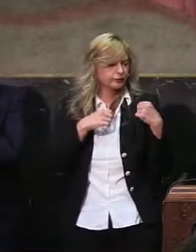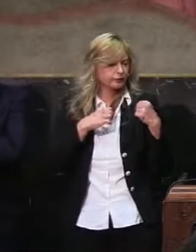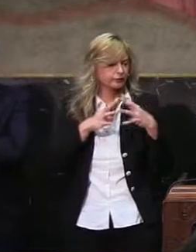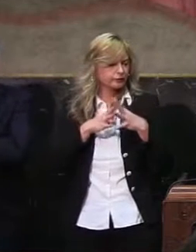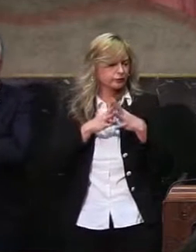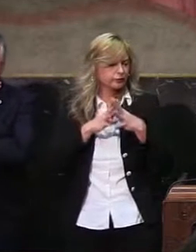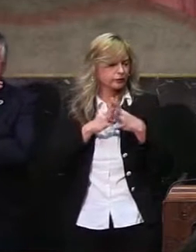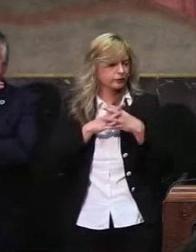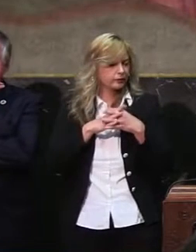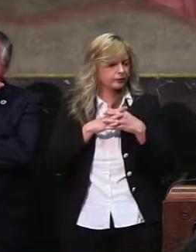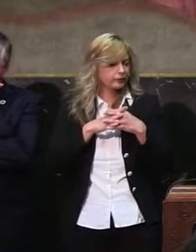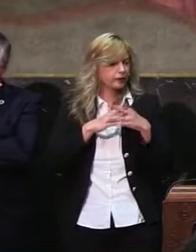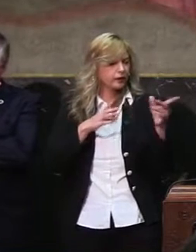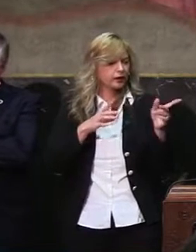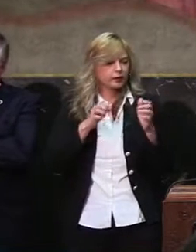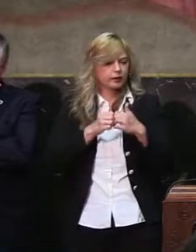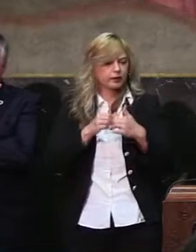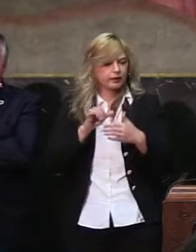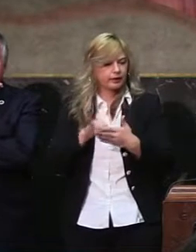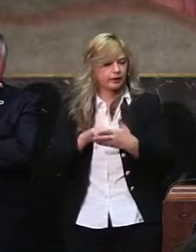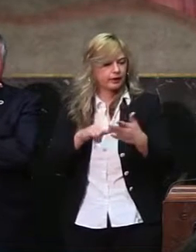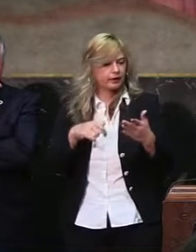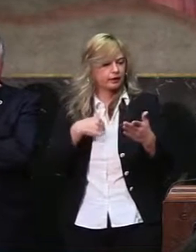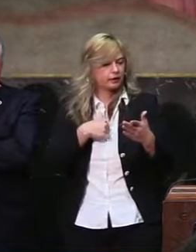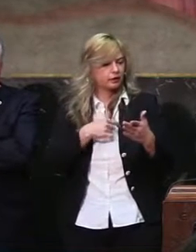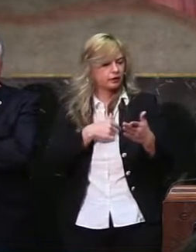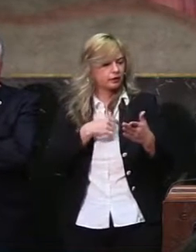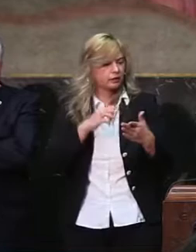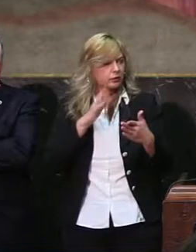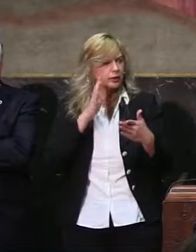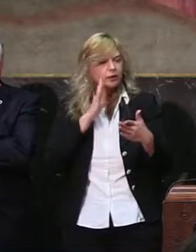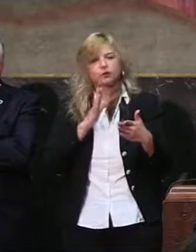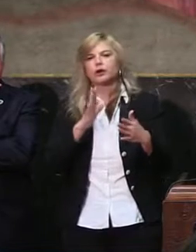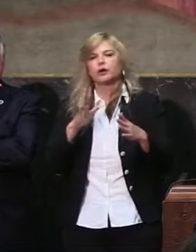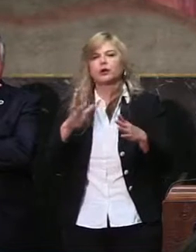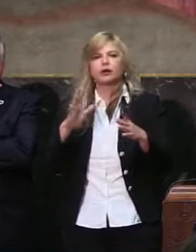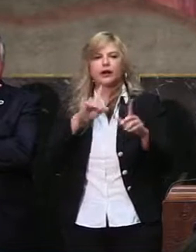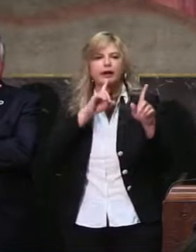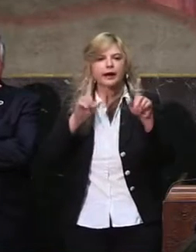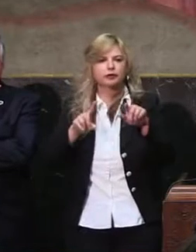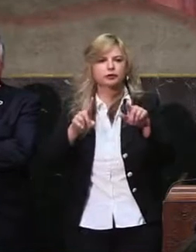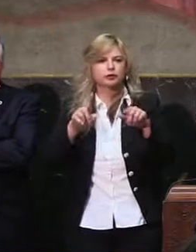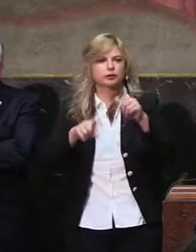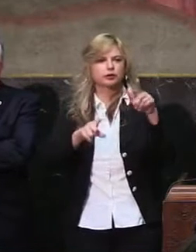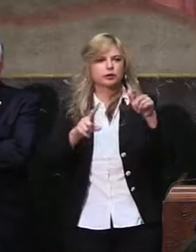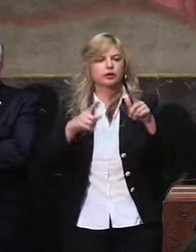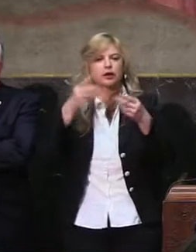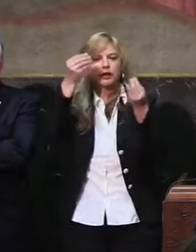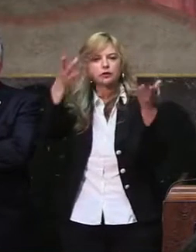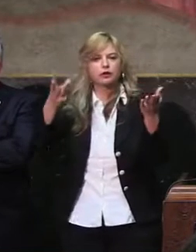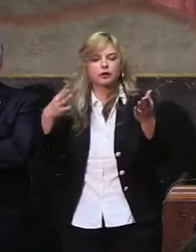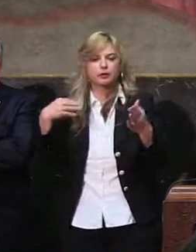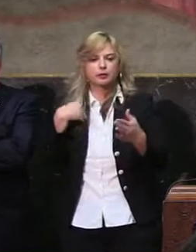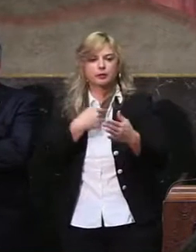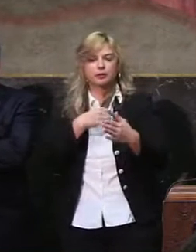okay with that we're going to take questions now. I do want to let you know the members of the staff will be staying to meet